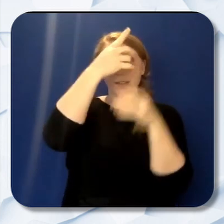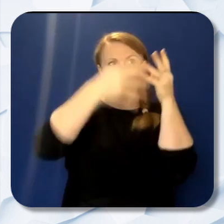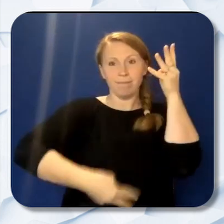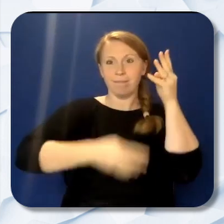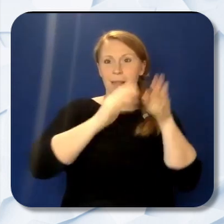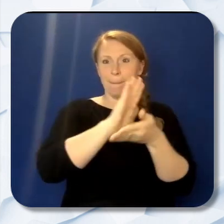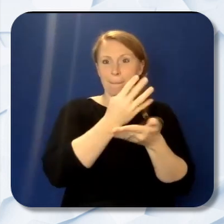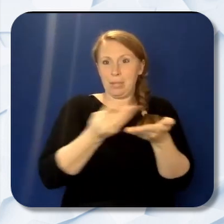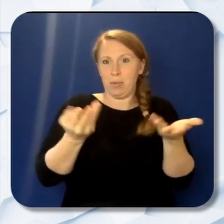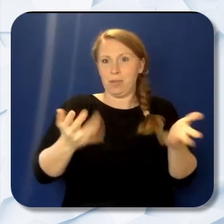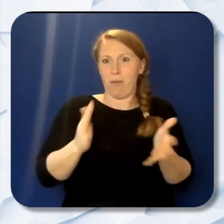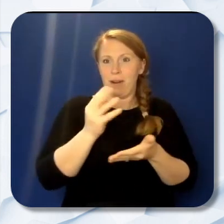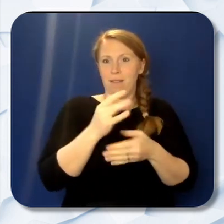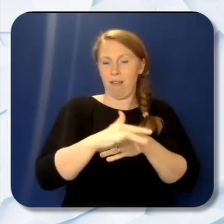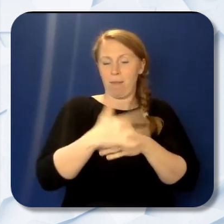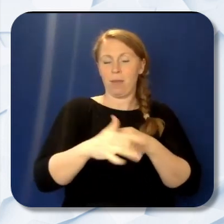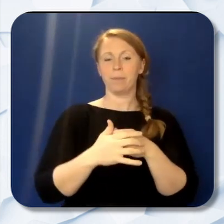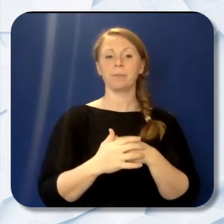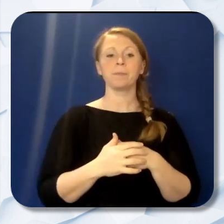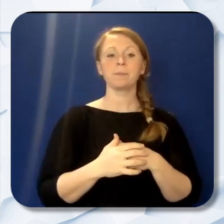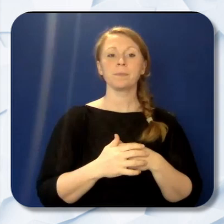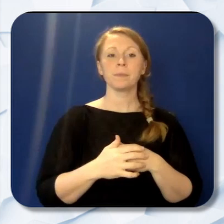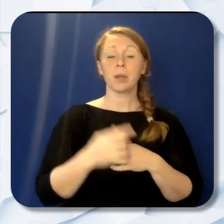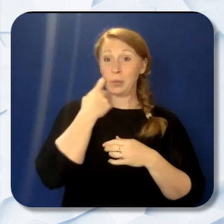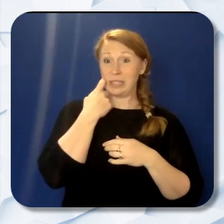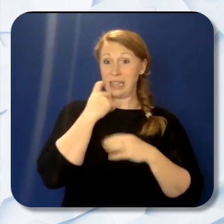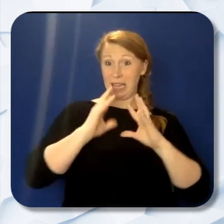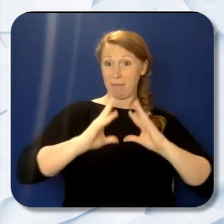And relatedly. We've hosted a few recent convenings where school leaders have shared